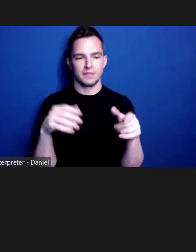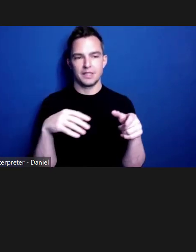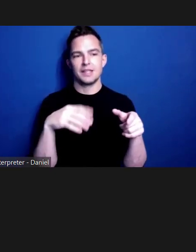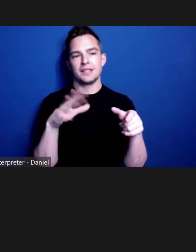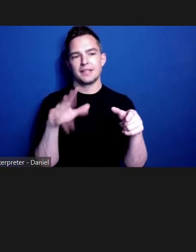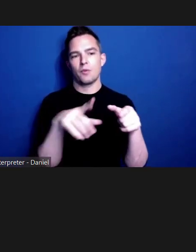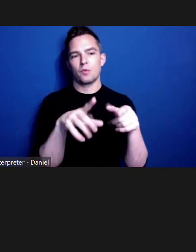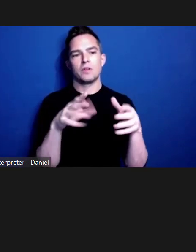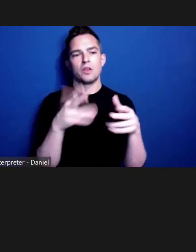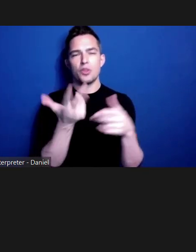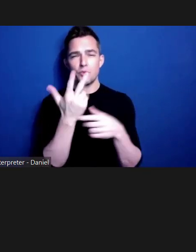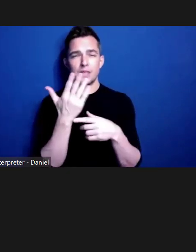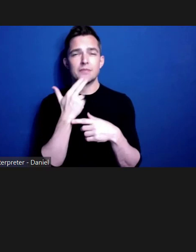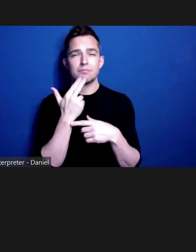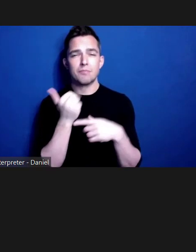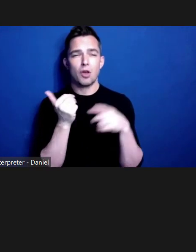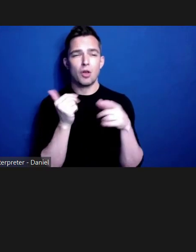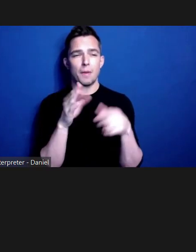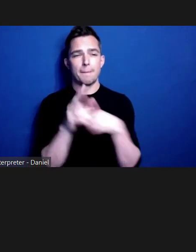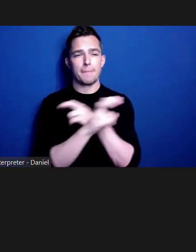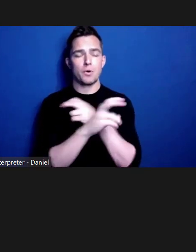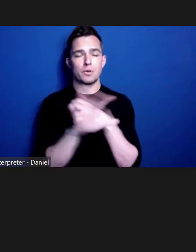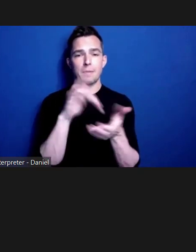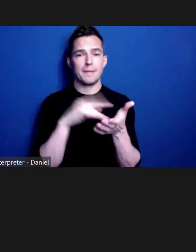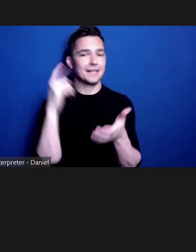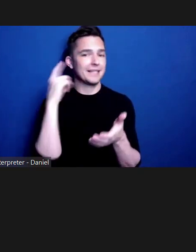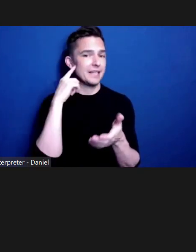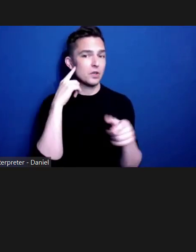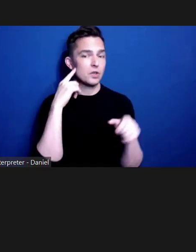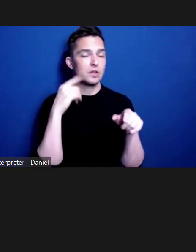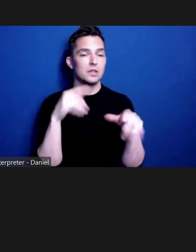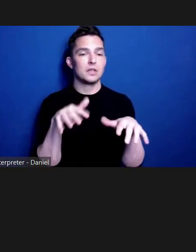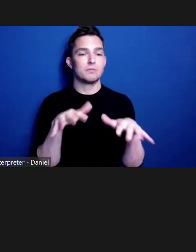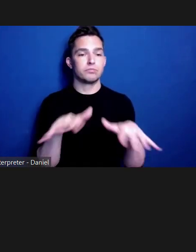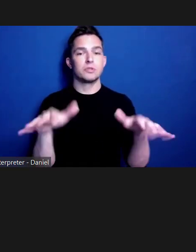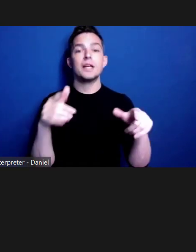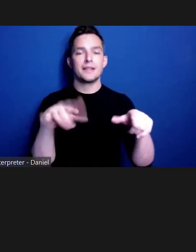This movement stimulates thousand of tiny sensitive hair cells in